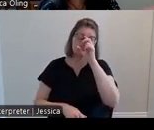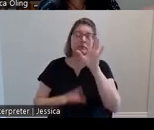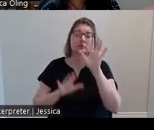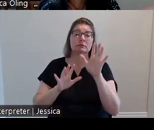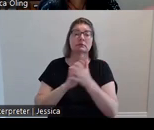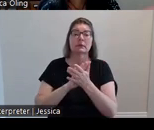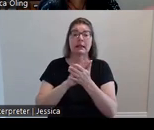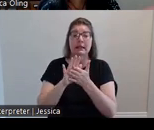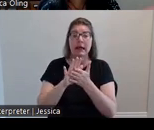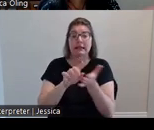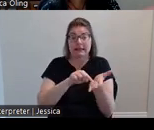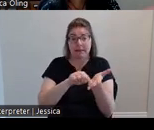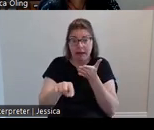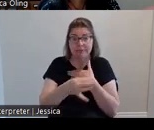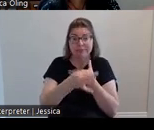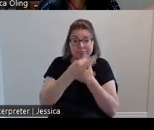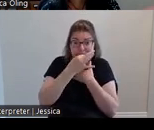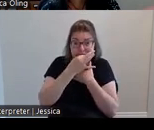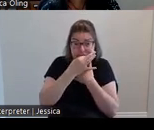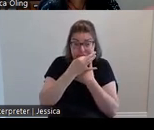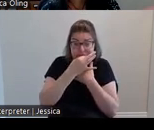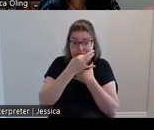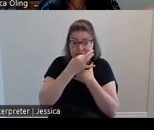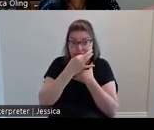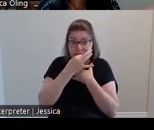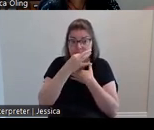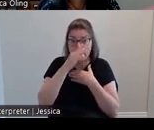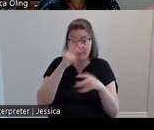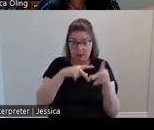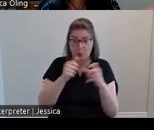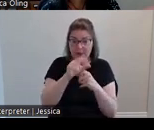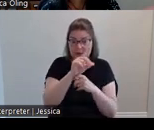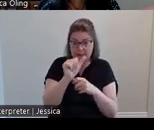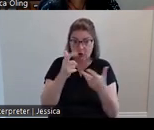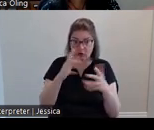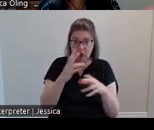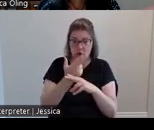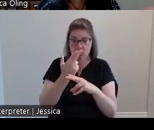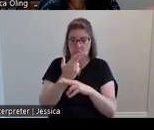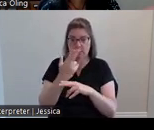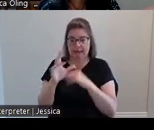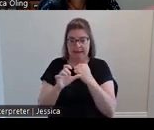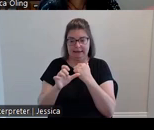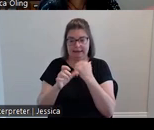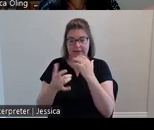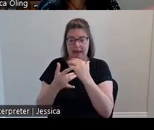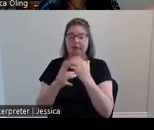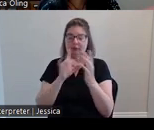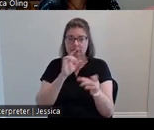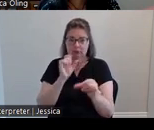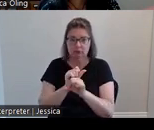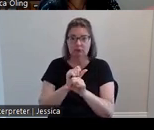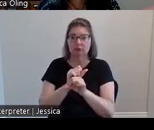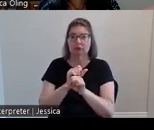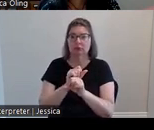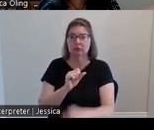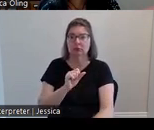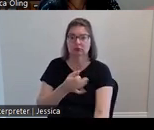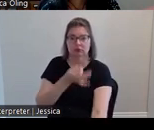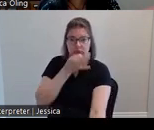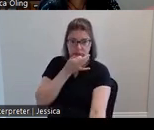who are people with disabilities who use assistive technologies and therefore are true, um, expert users of these.